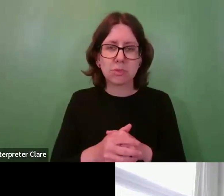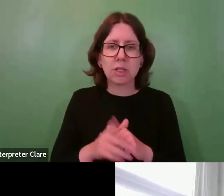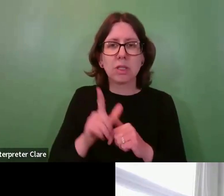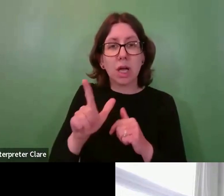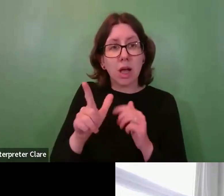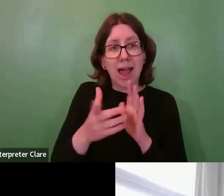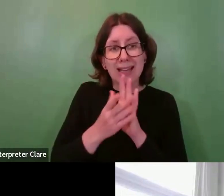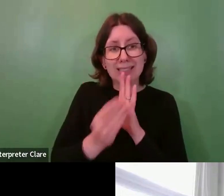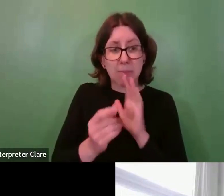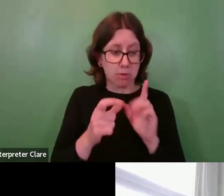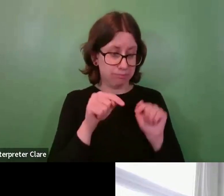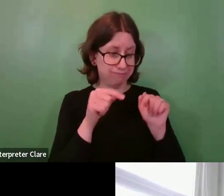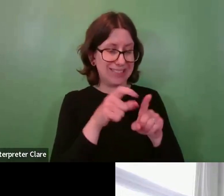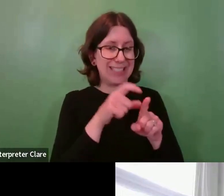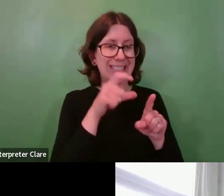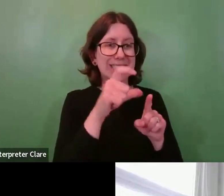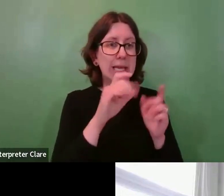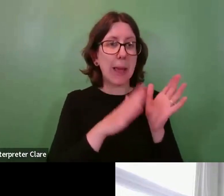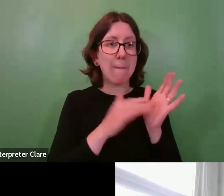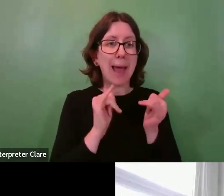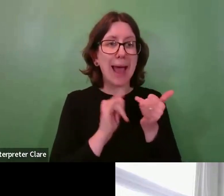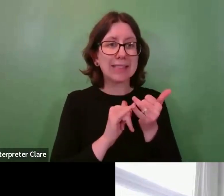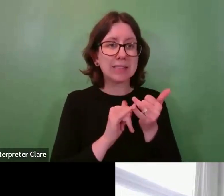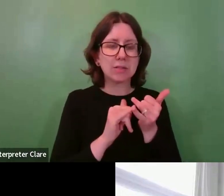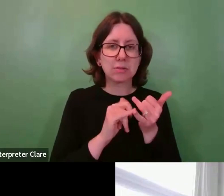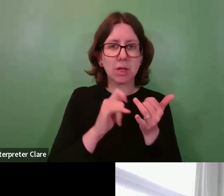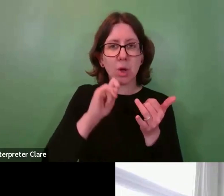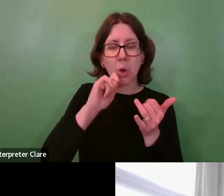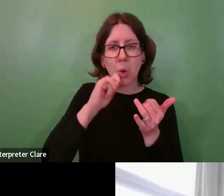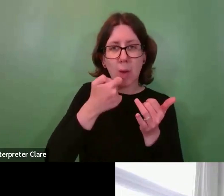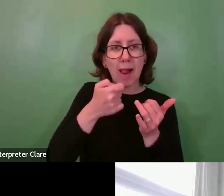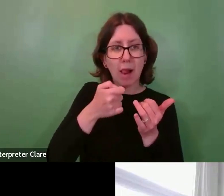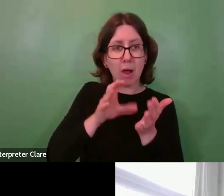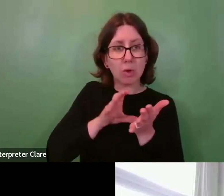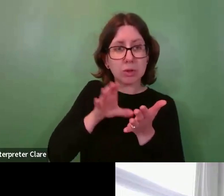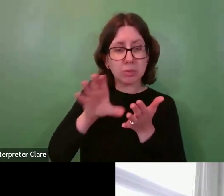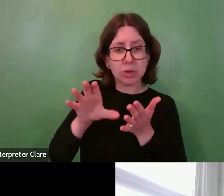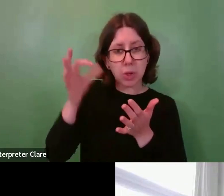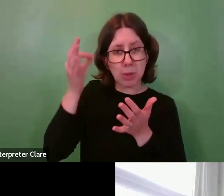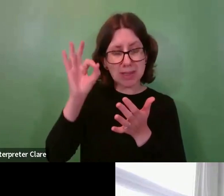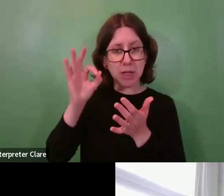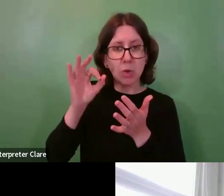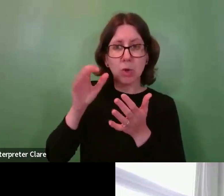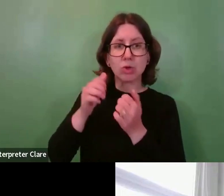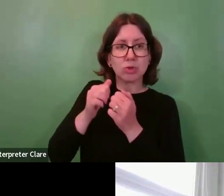of at DCMS, we sponsor a committee called the Treasure Evaluation Committee,